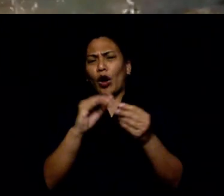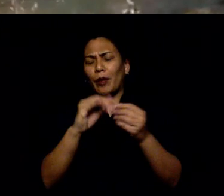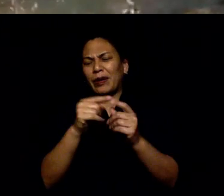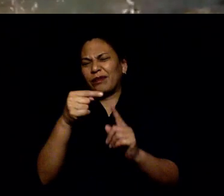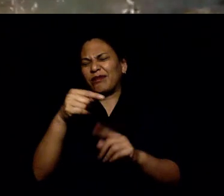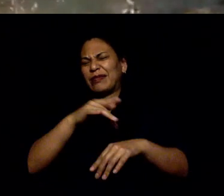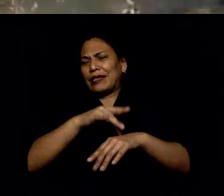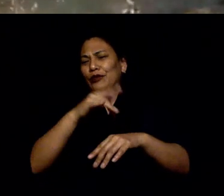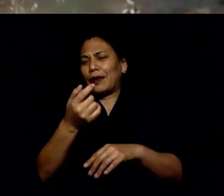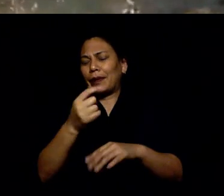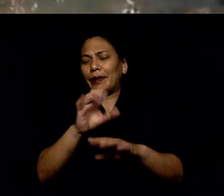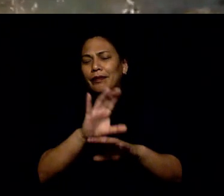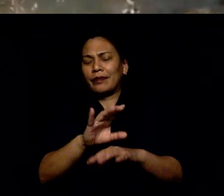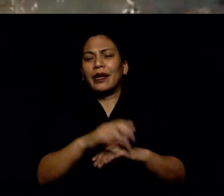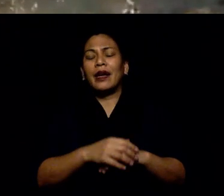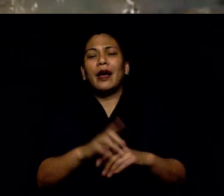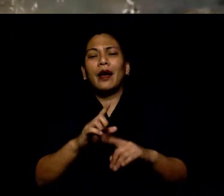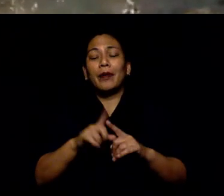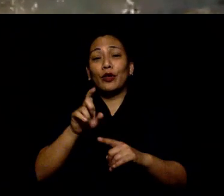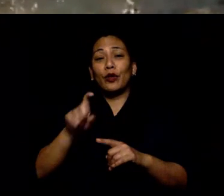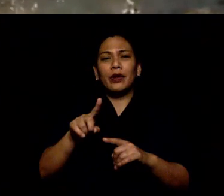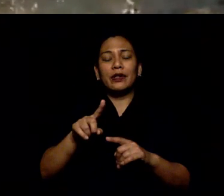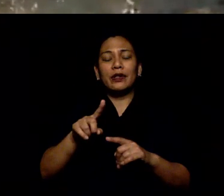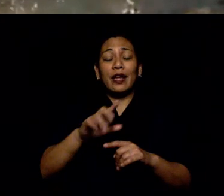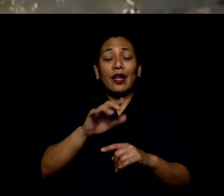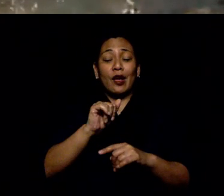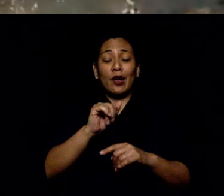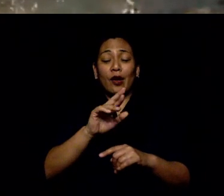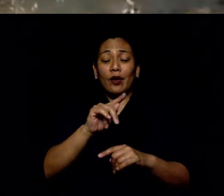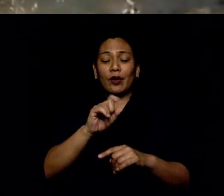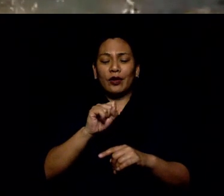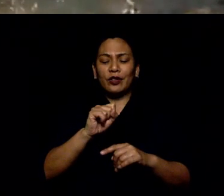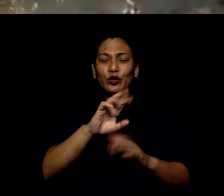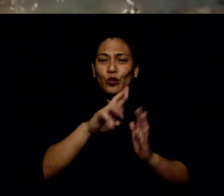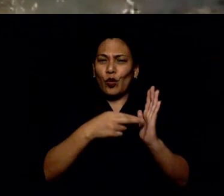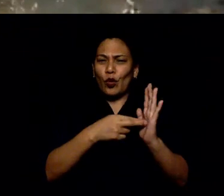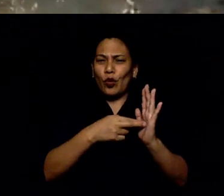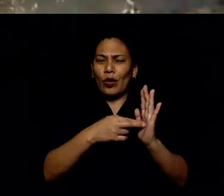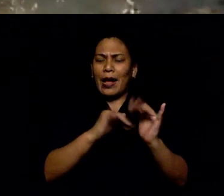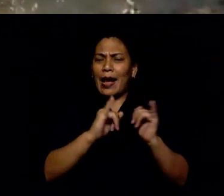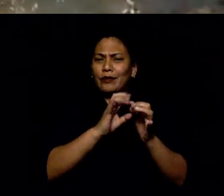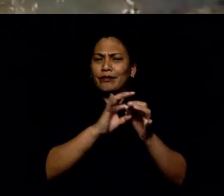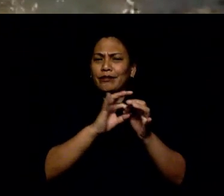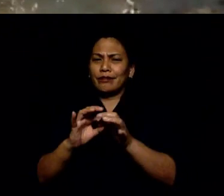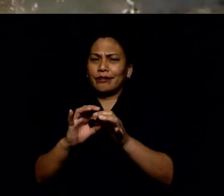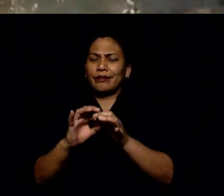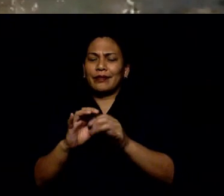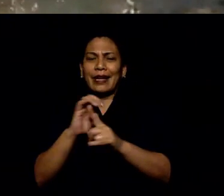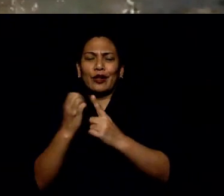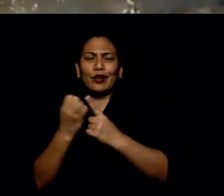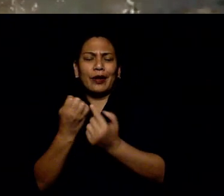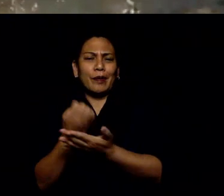question is: How do you see the role of the arts in ecological economics? Yeah. And that's a great question.